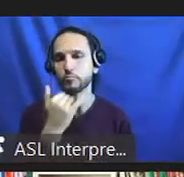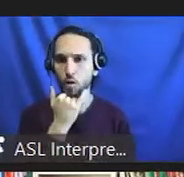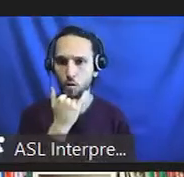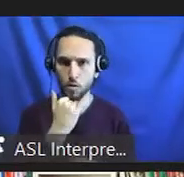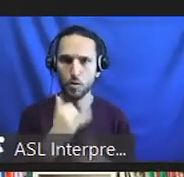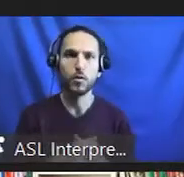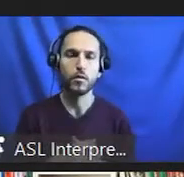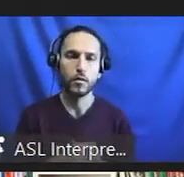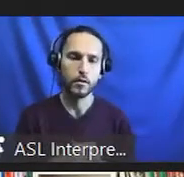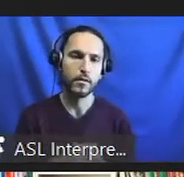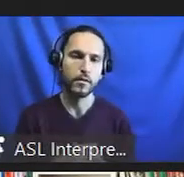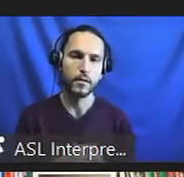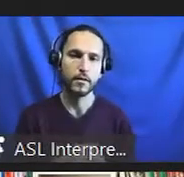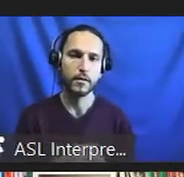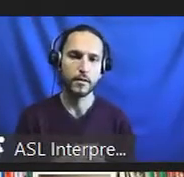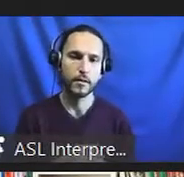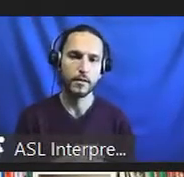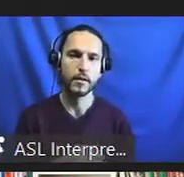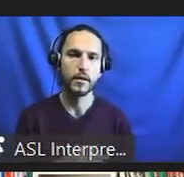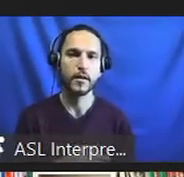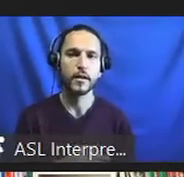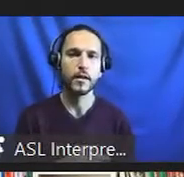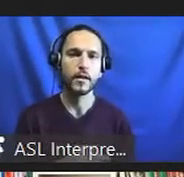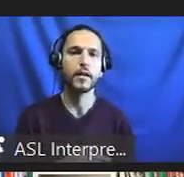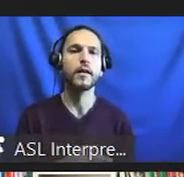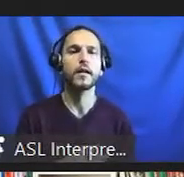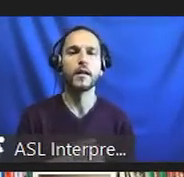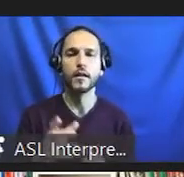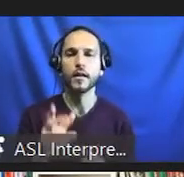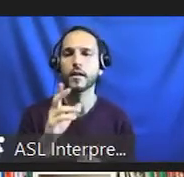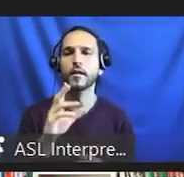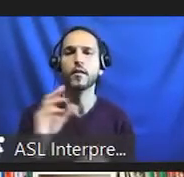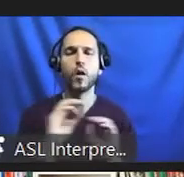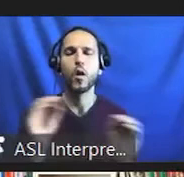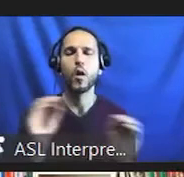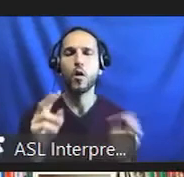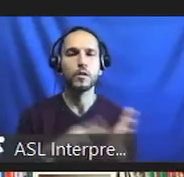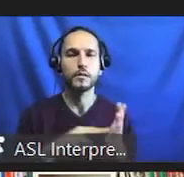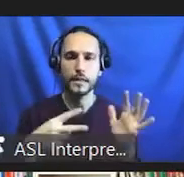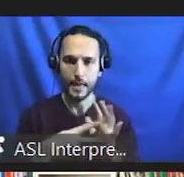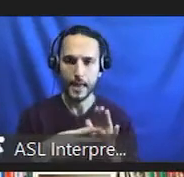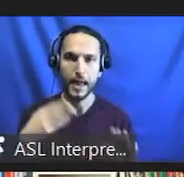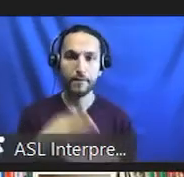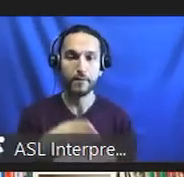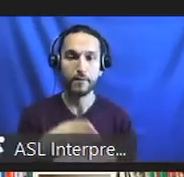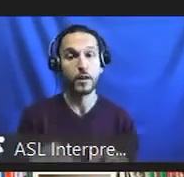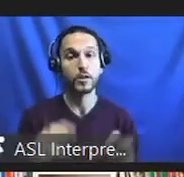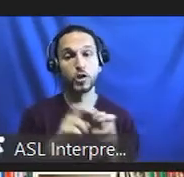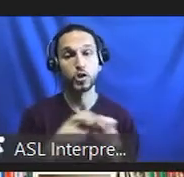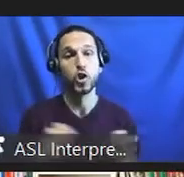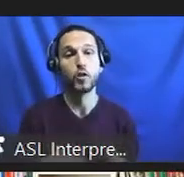But there was no ill intent and there was no intent. So after the jury made their decision,